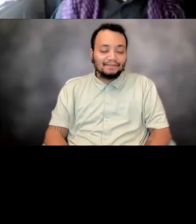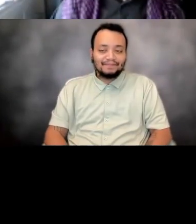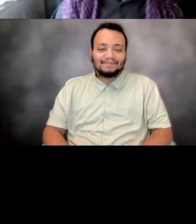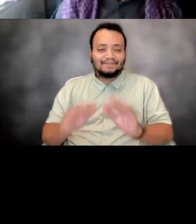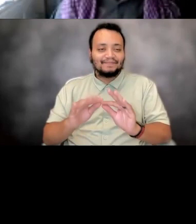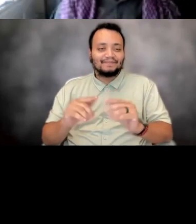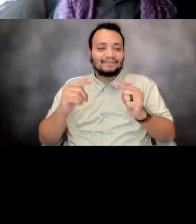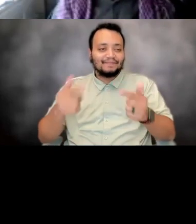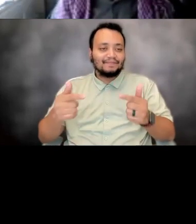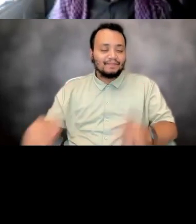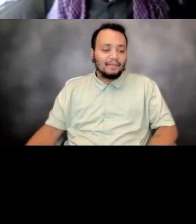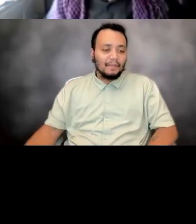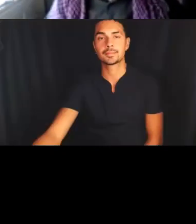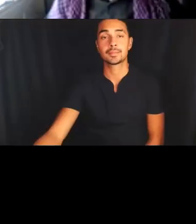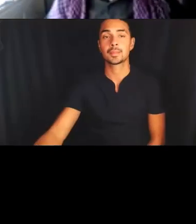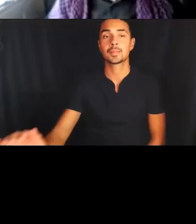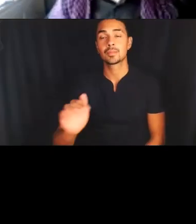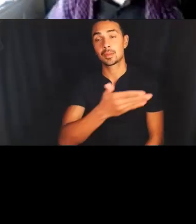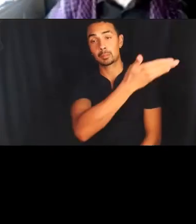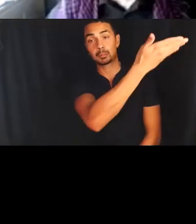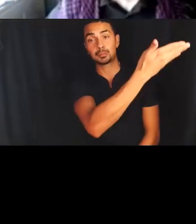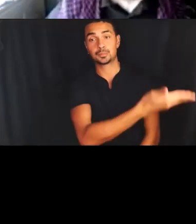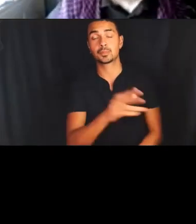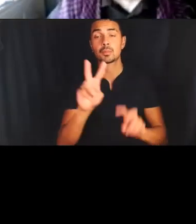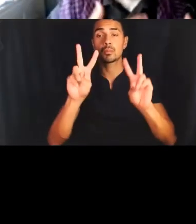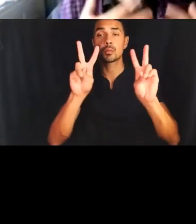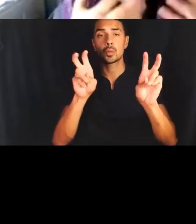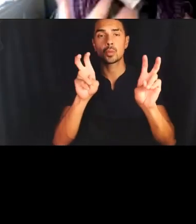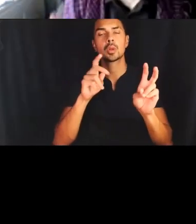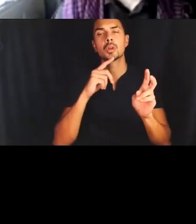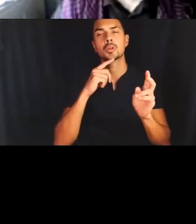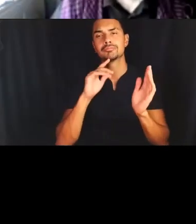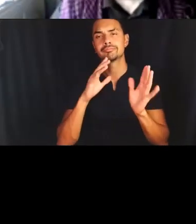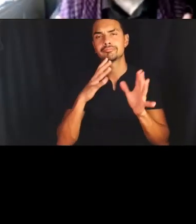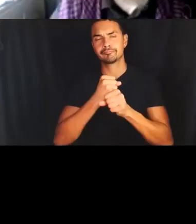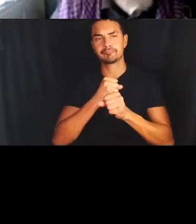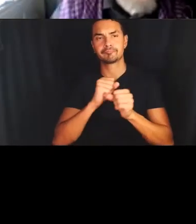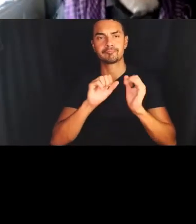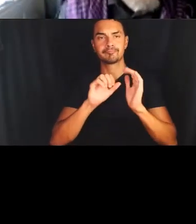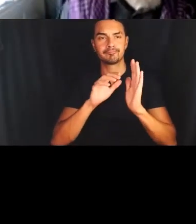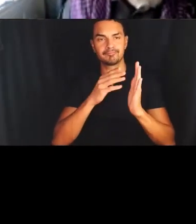And the quote on the next slide is gonna illustrate a little bit of what, you know, some providers have said.